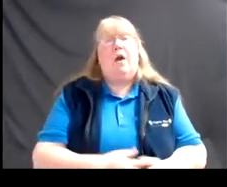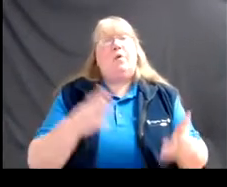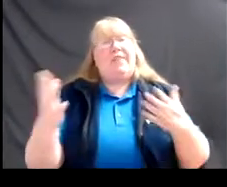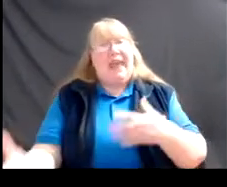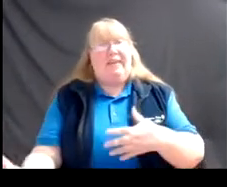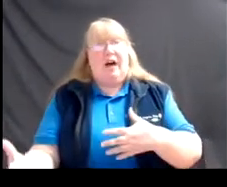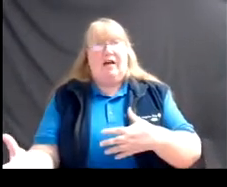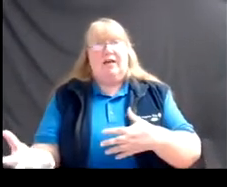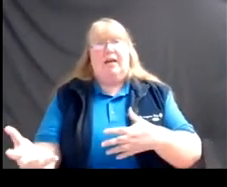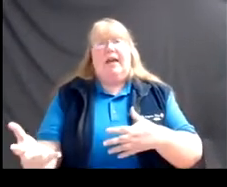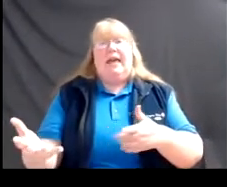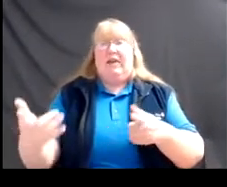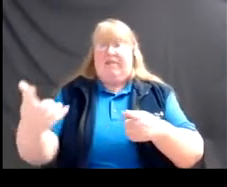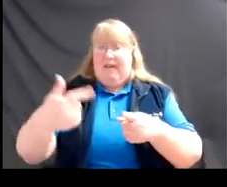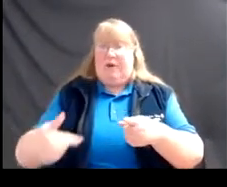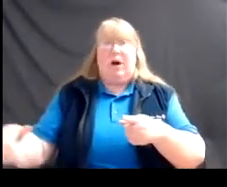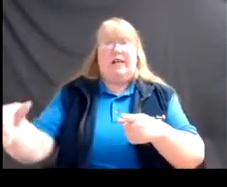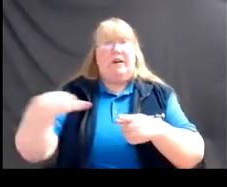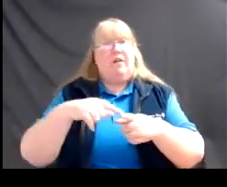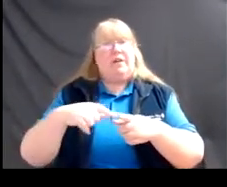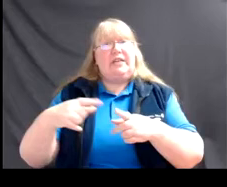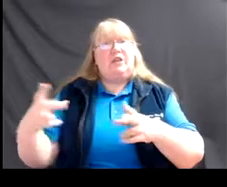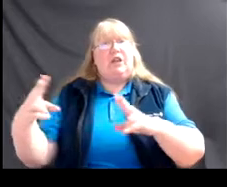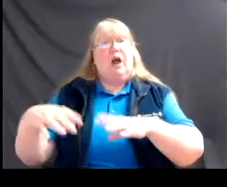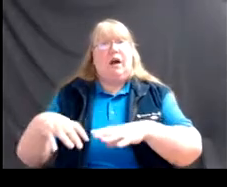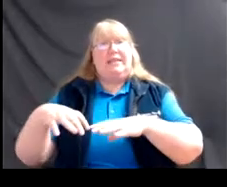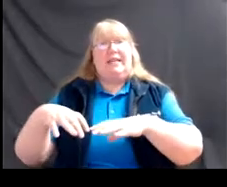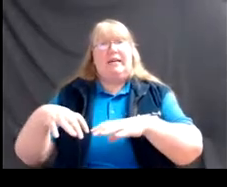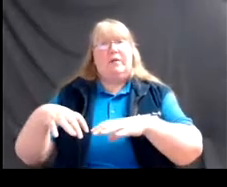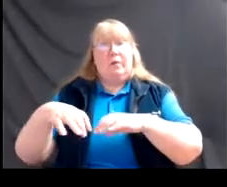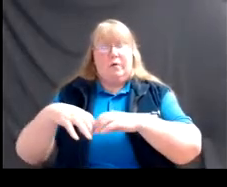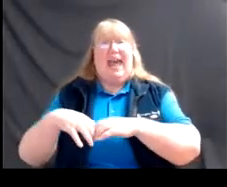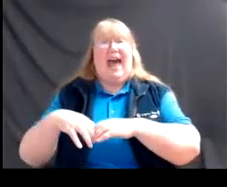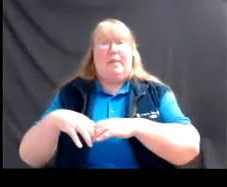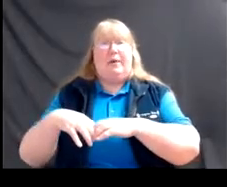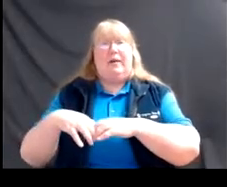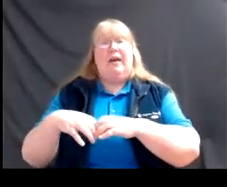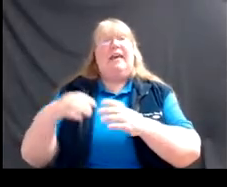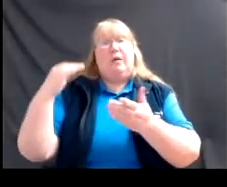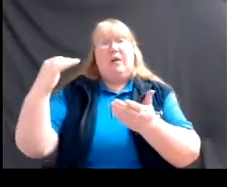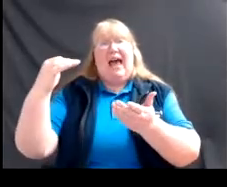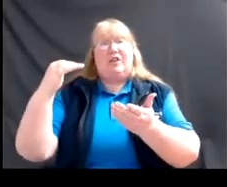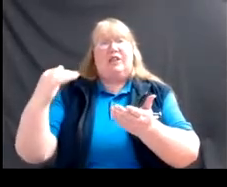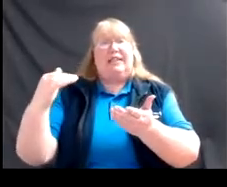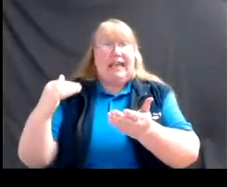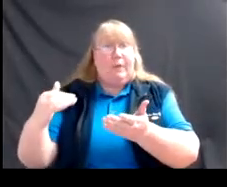With Ava, if everyone in the conversation logs in through the app, it will actually label